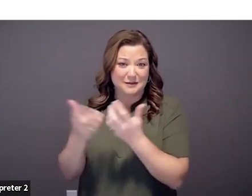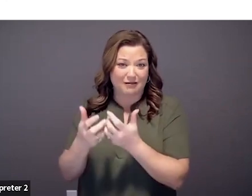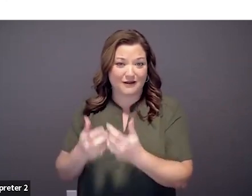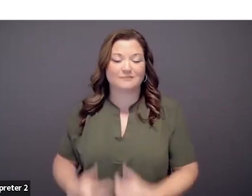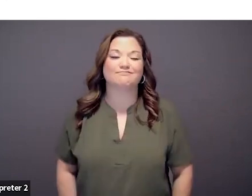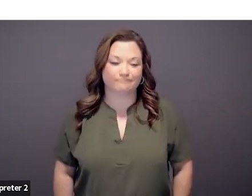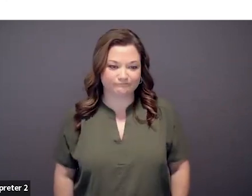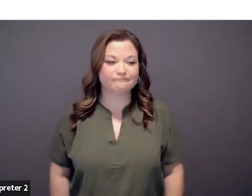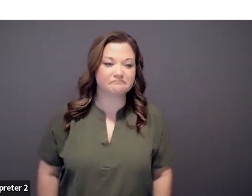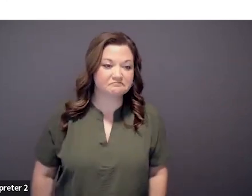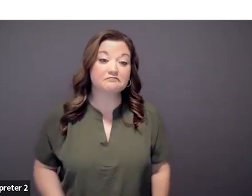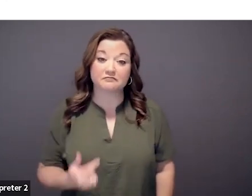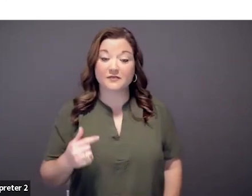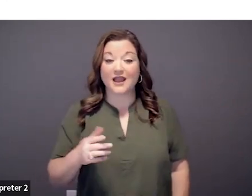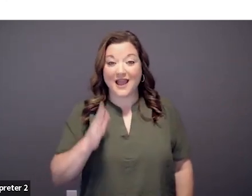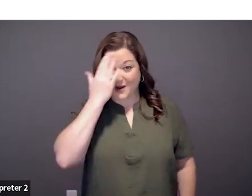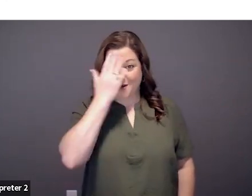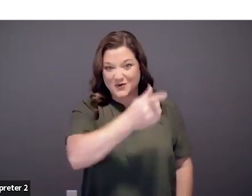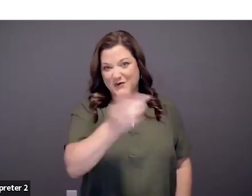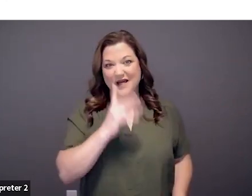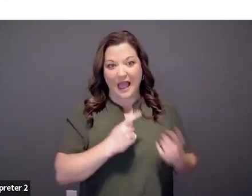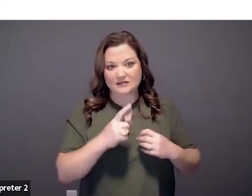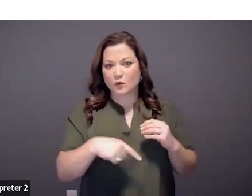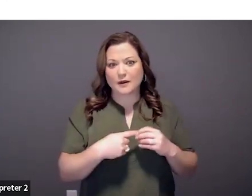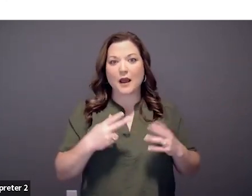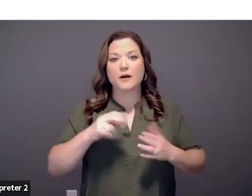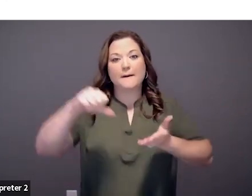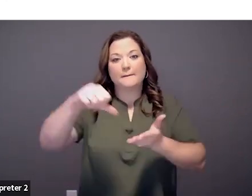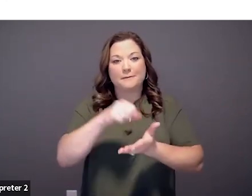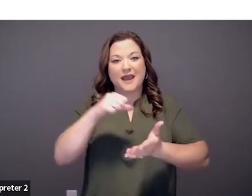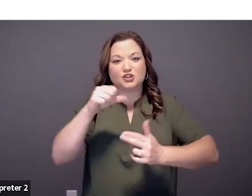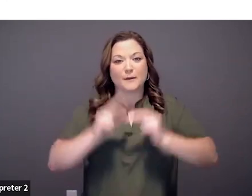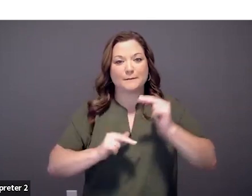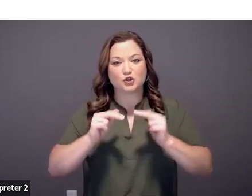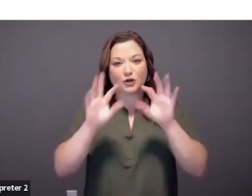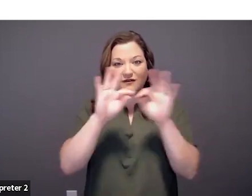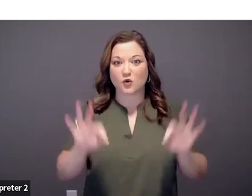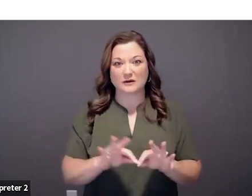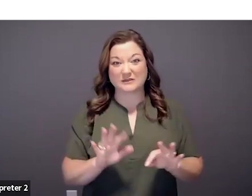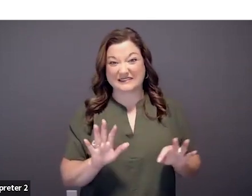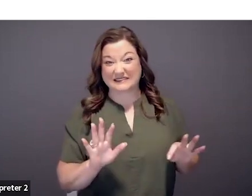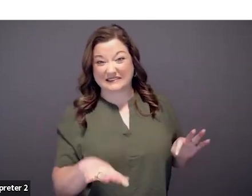I will also get asked about what about Page Builder Forms. I don't like Page Builder Forms.